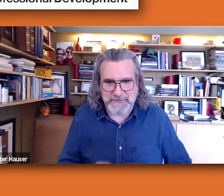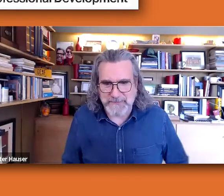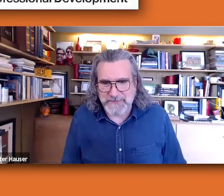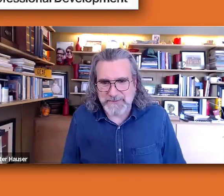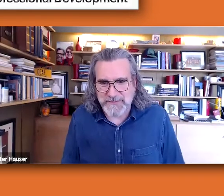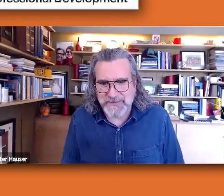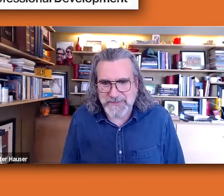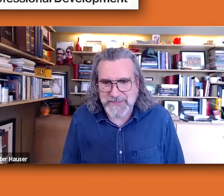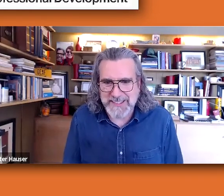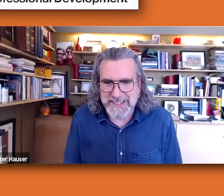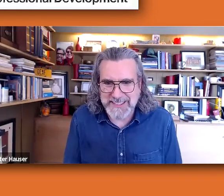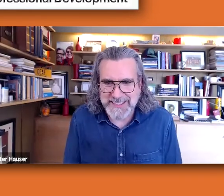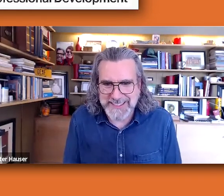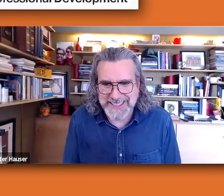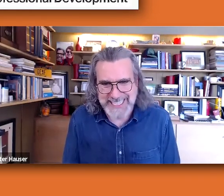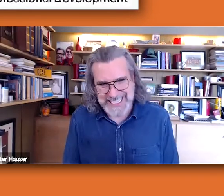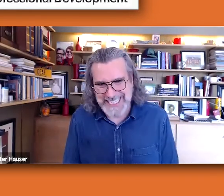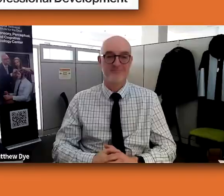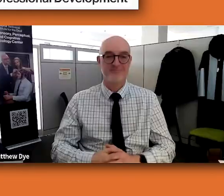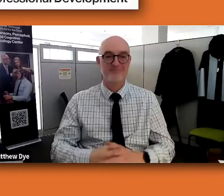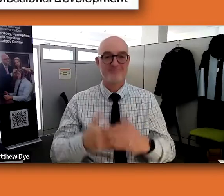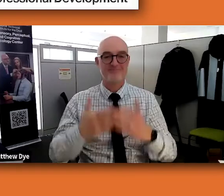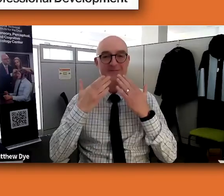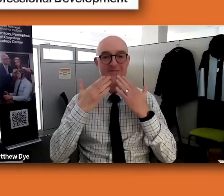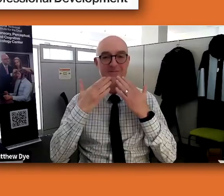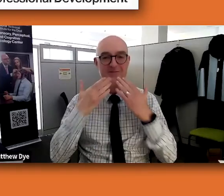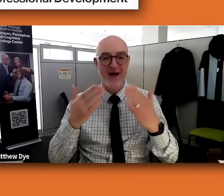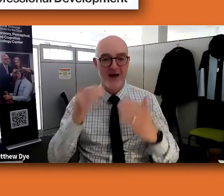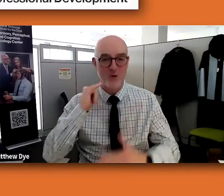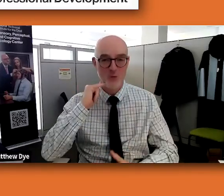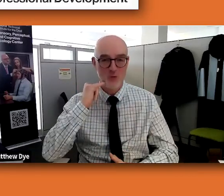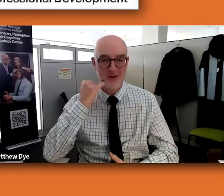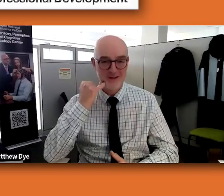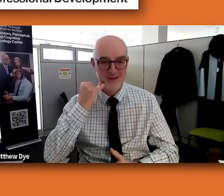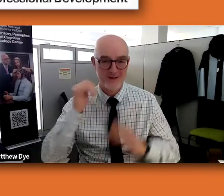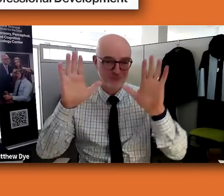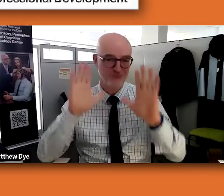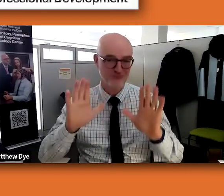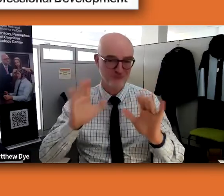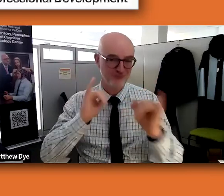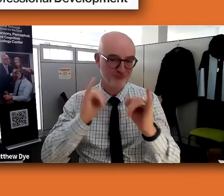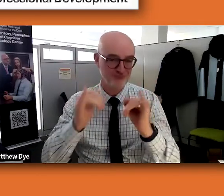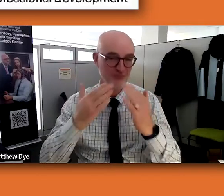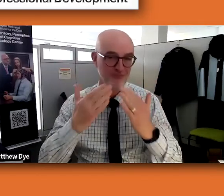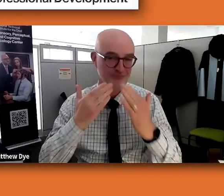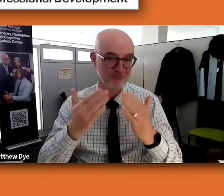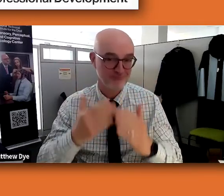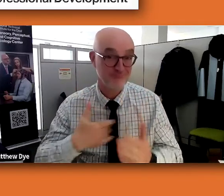for sharing your journey with us, Dr. Hauser. This is Matt. Thank you so much, Jessica.